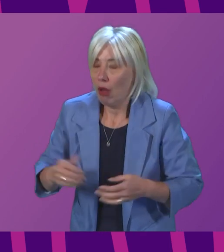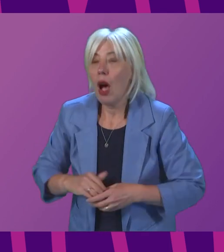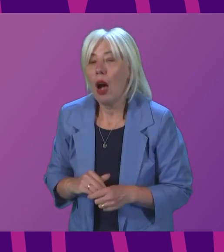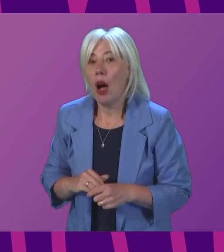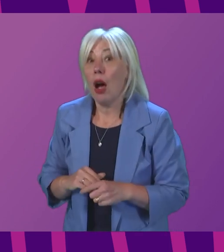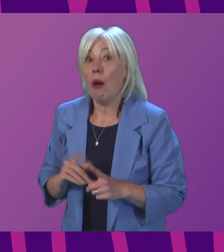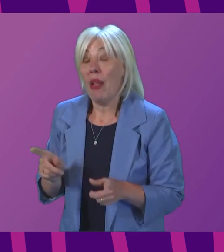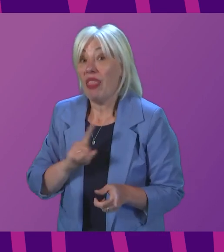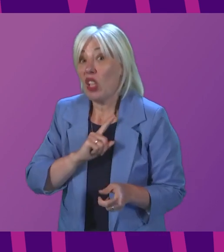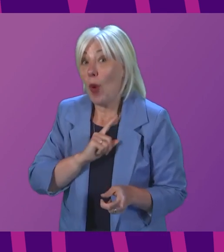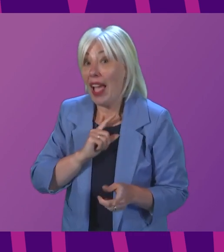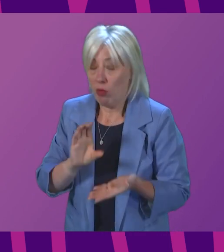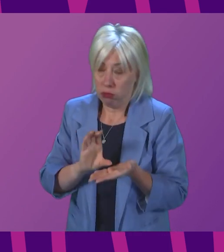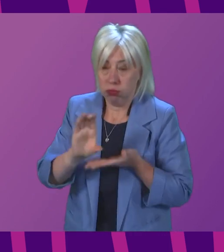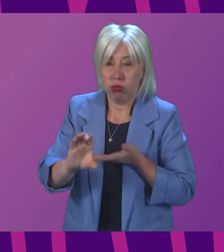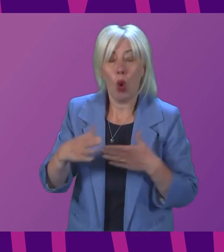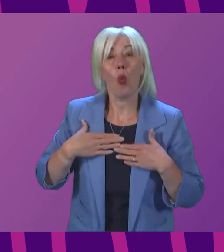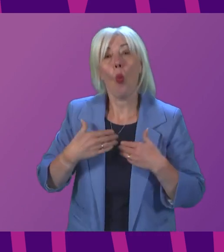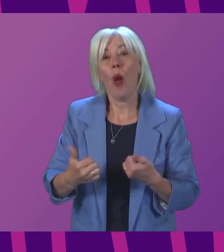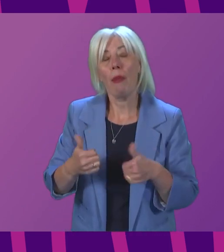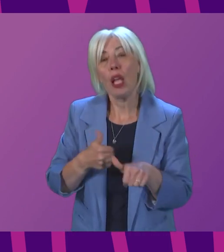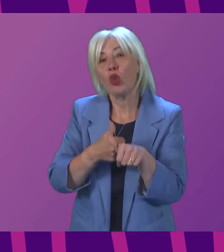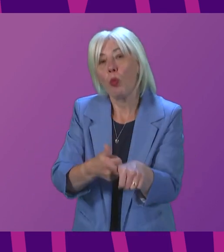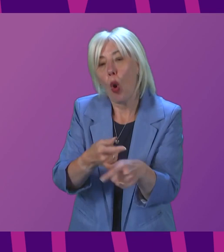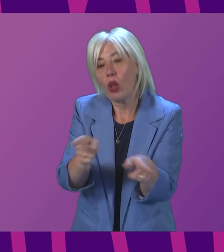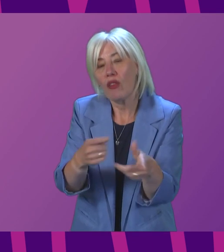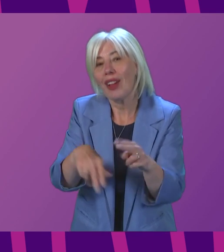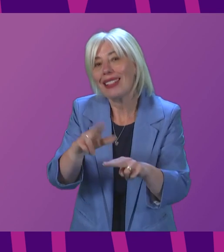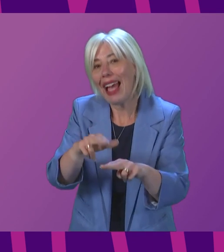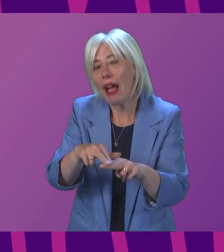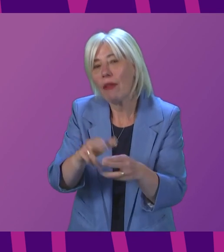That is why we are investing in wellbeing support for staff, so that we can retain staff